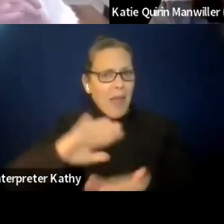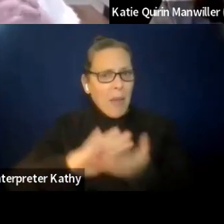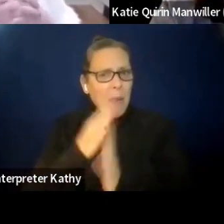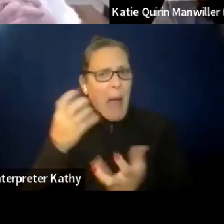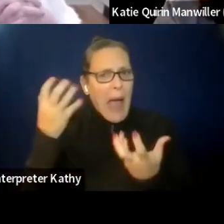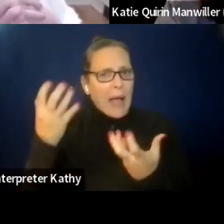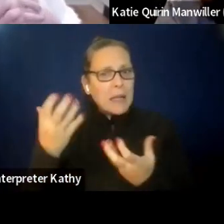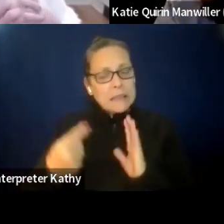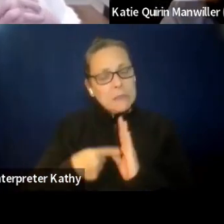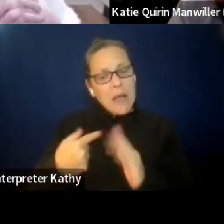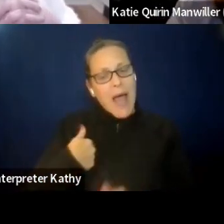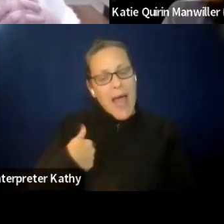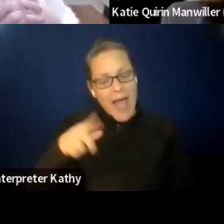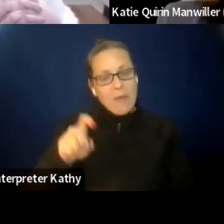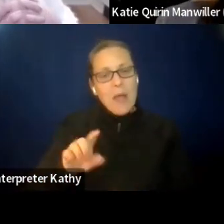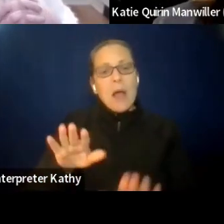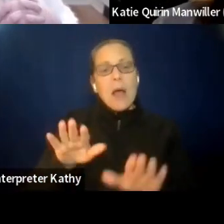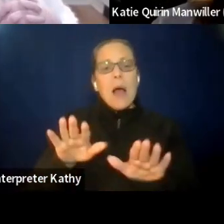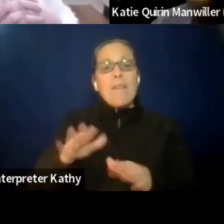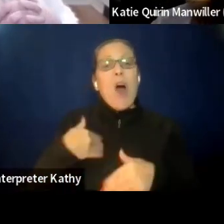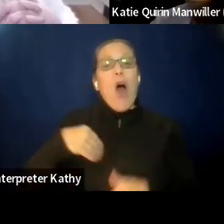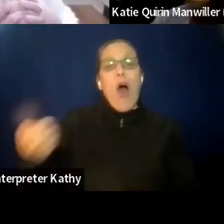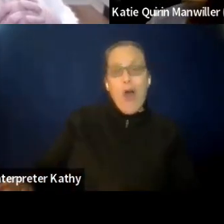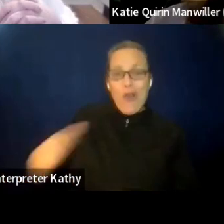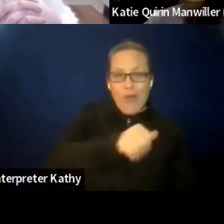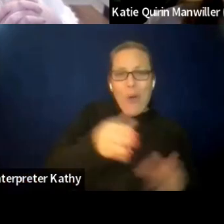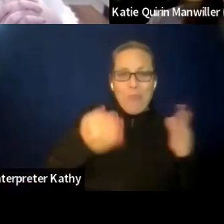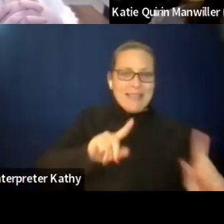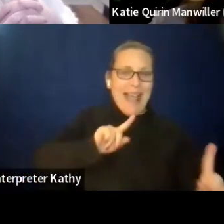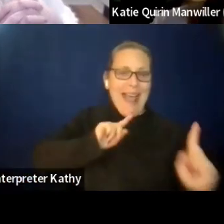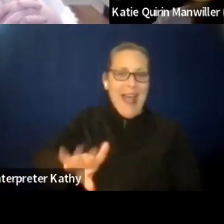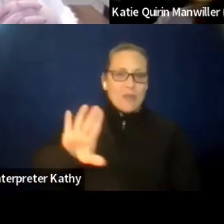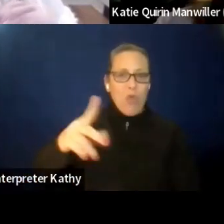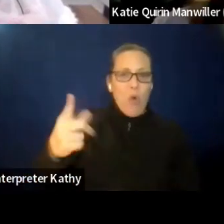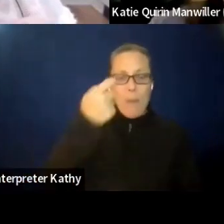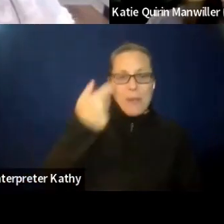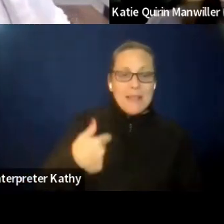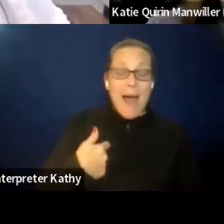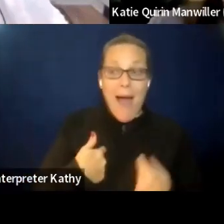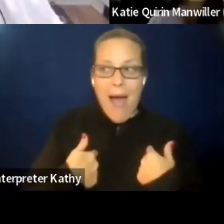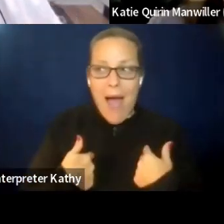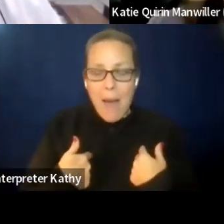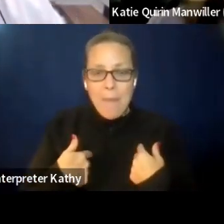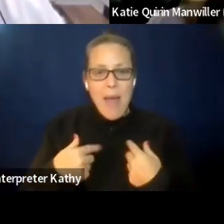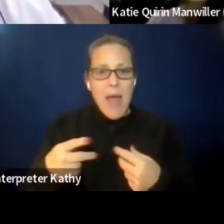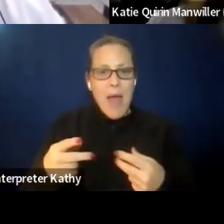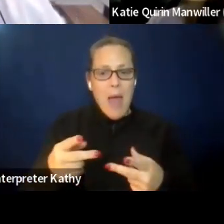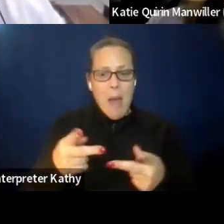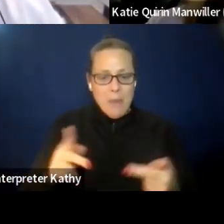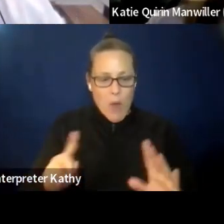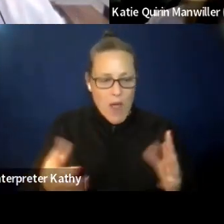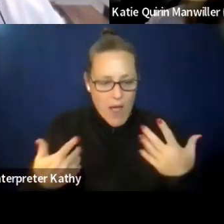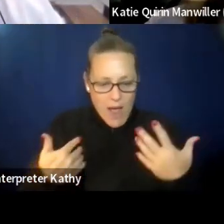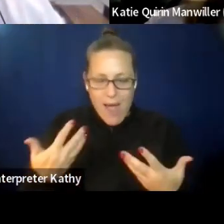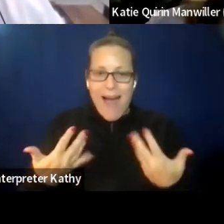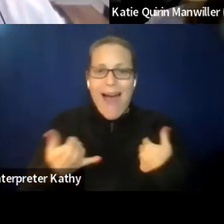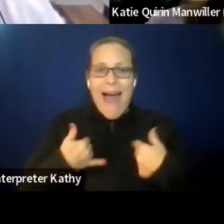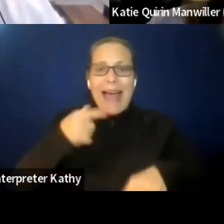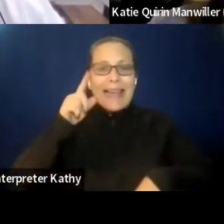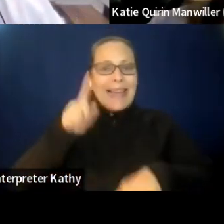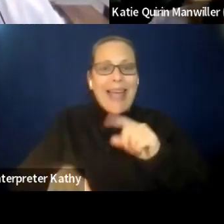or having to say "what" too many times. They get mad. And sometimes I have to have someone else answer the question